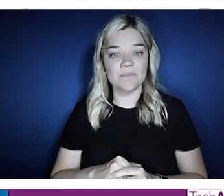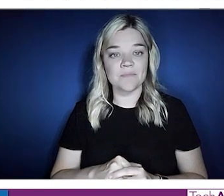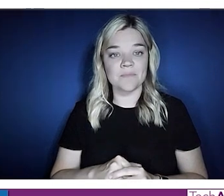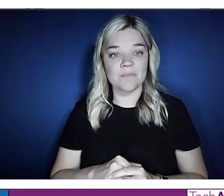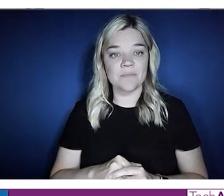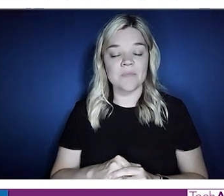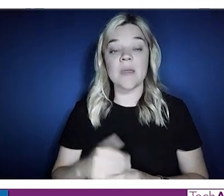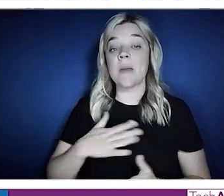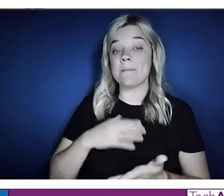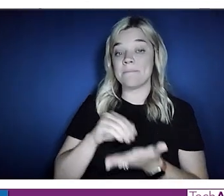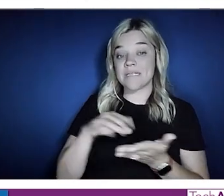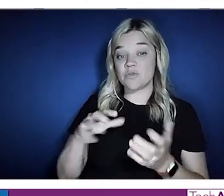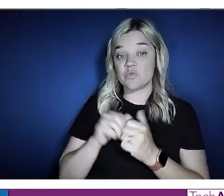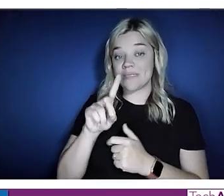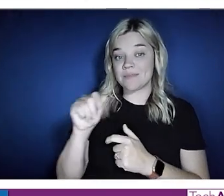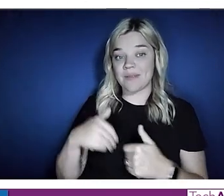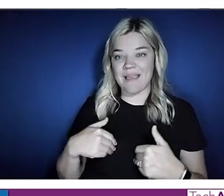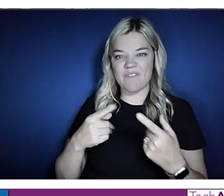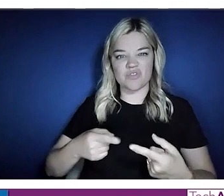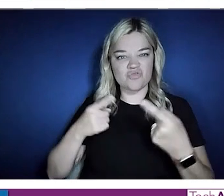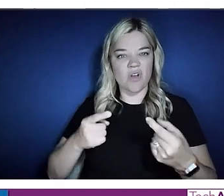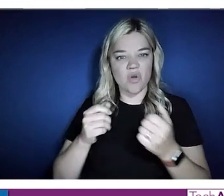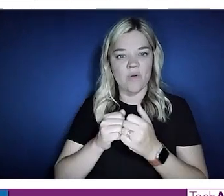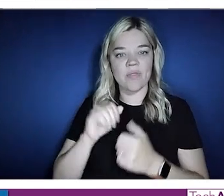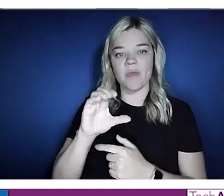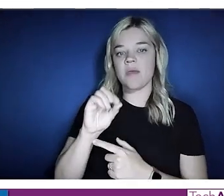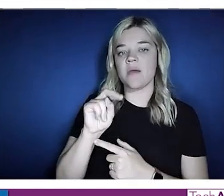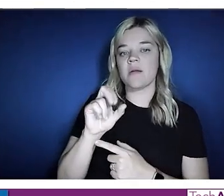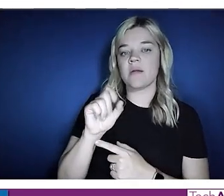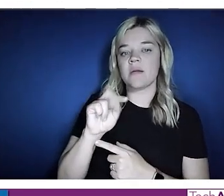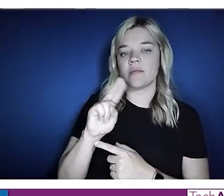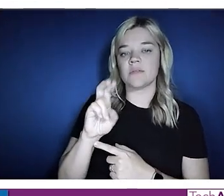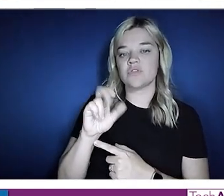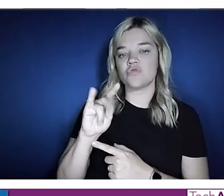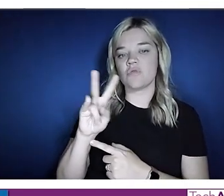My students with disabilities have a great deal of trouble with constructive response sections on standardized tests.